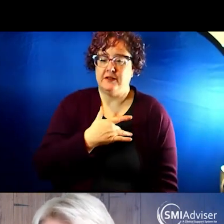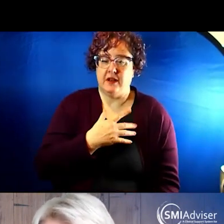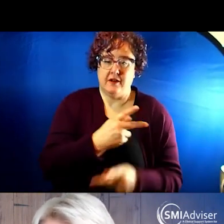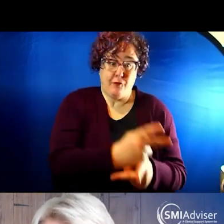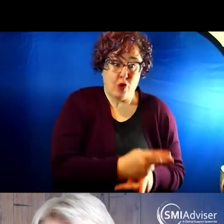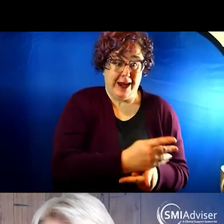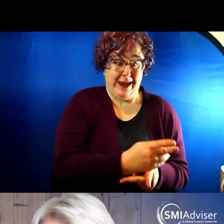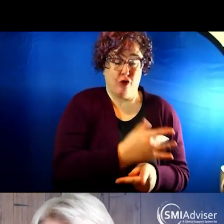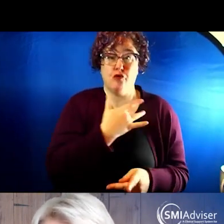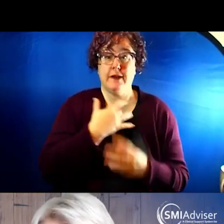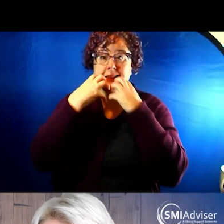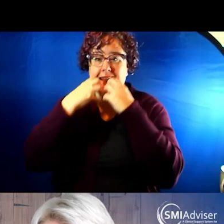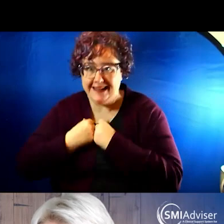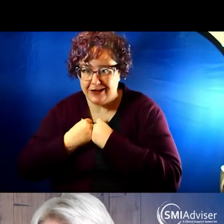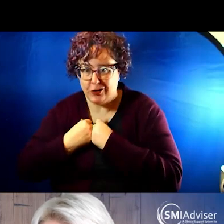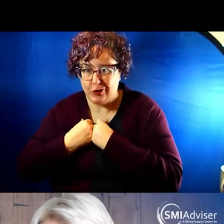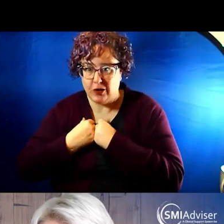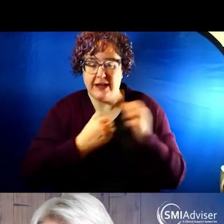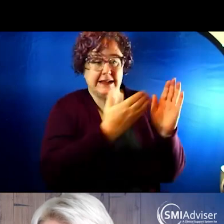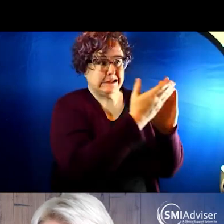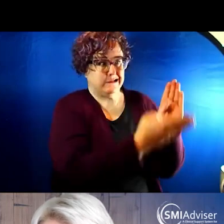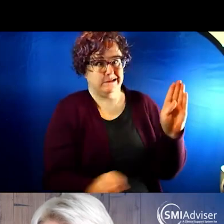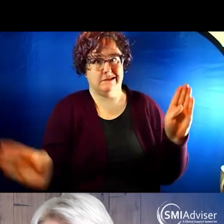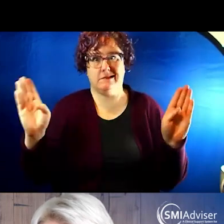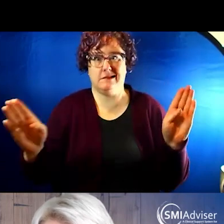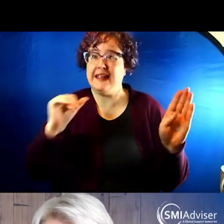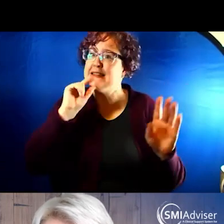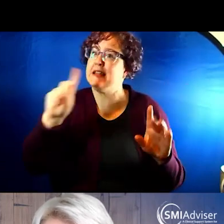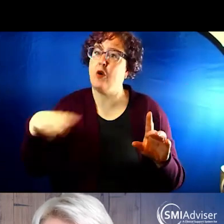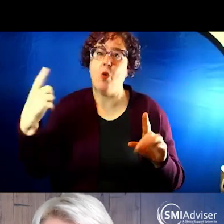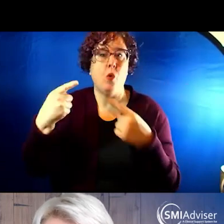IT IS THE WHOLE ENTIRE SPECTRUM AND NOT JUST WHEN I AM STRUGGLING.